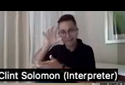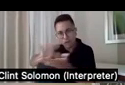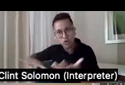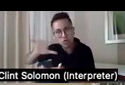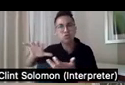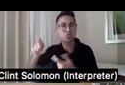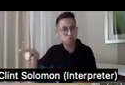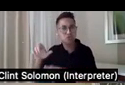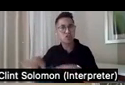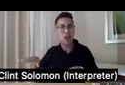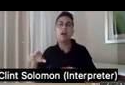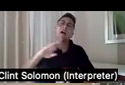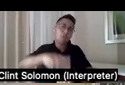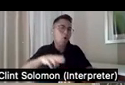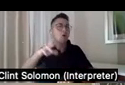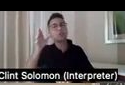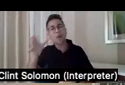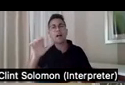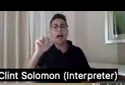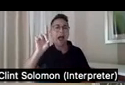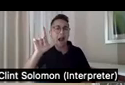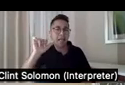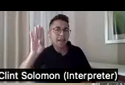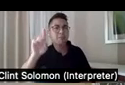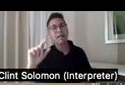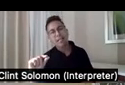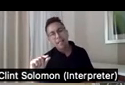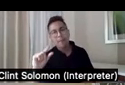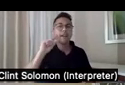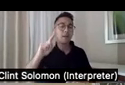bit with these experience books but we still want some foundational script there for them